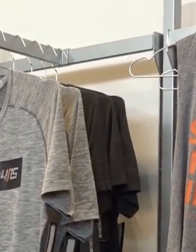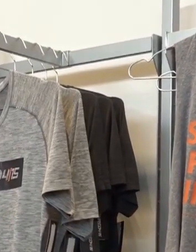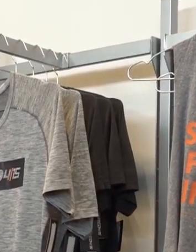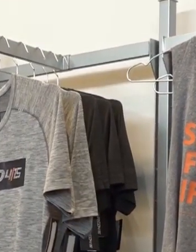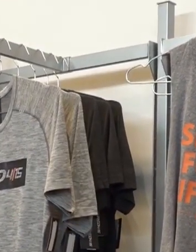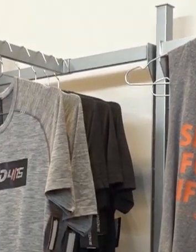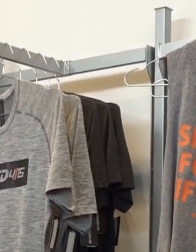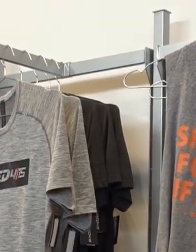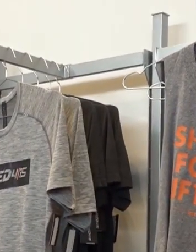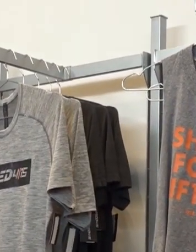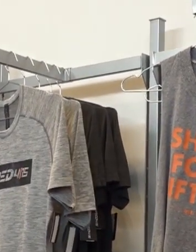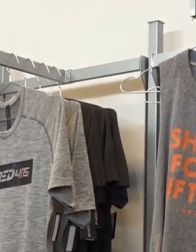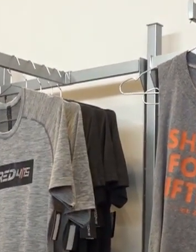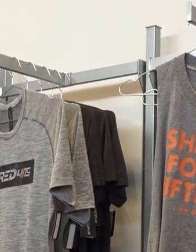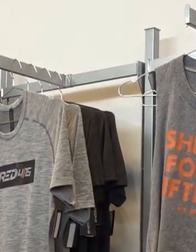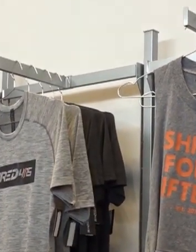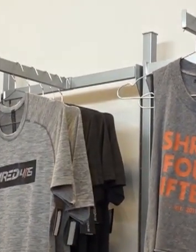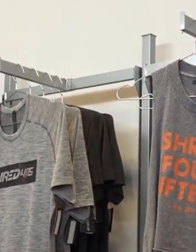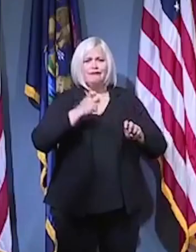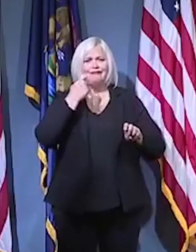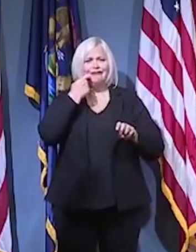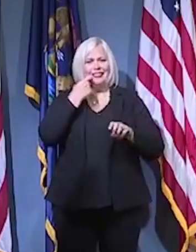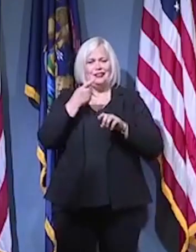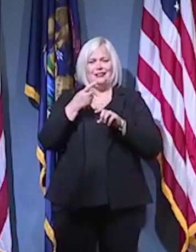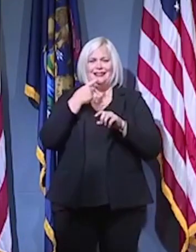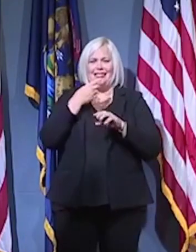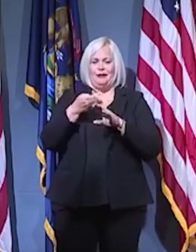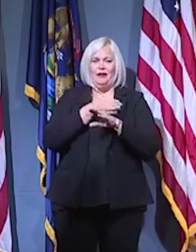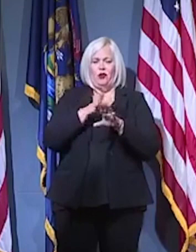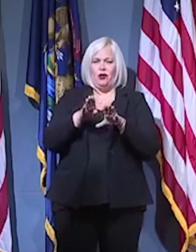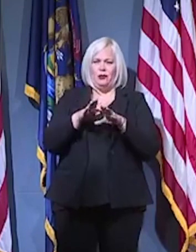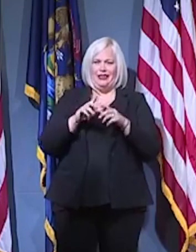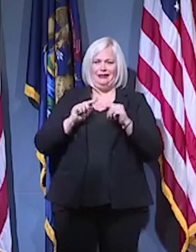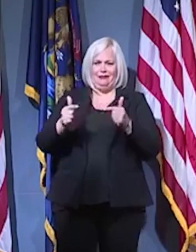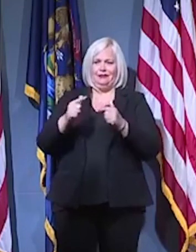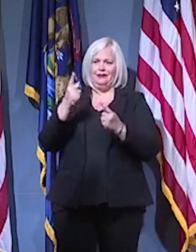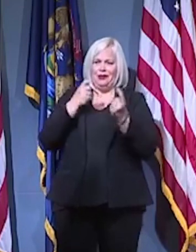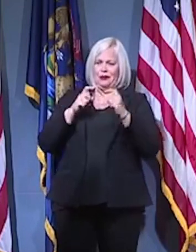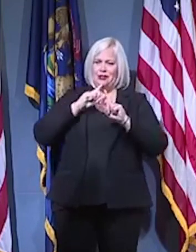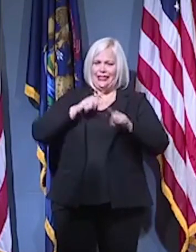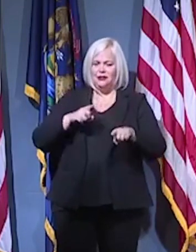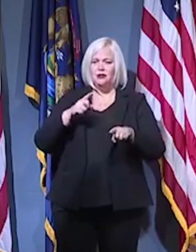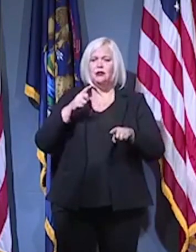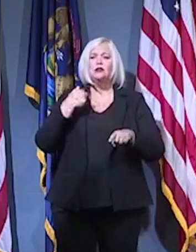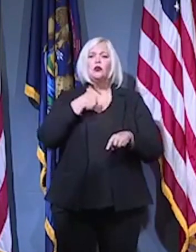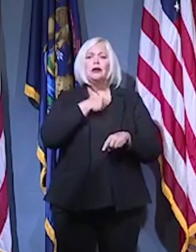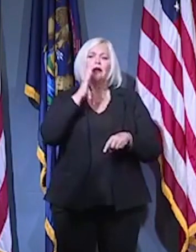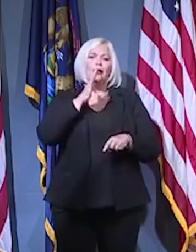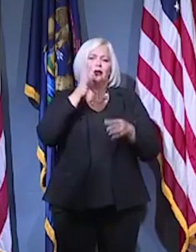HAPPENED. OF COURSE FORCING HER BUSINESS AND OTHERS TWO) FOR NOW WITMER SAYS THAT WILL